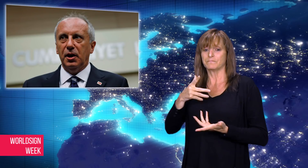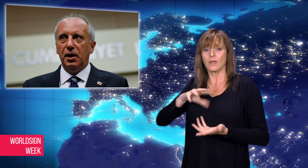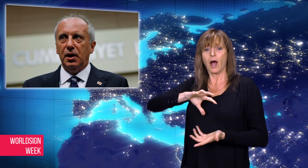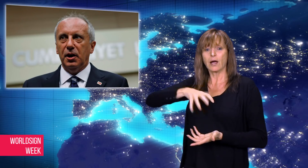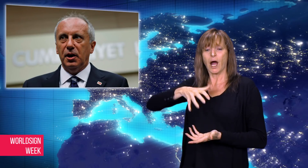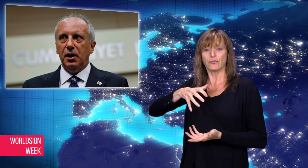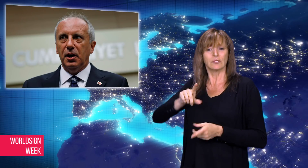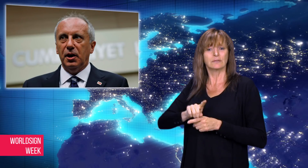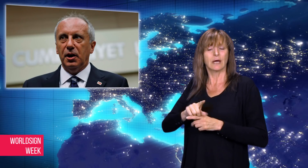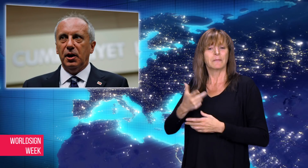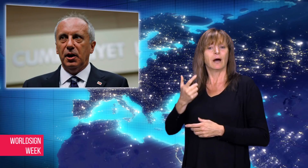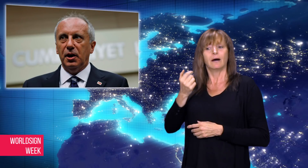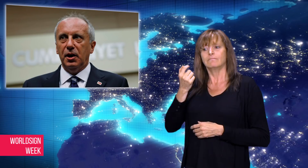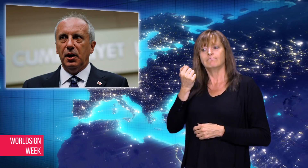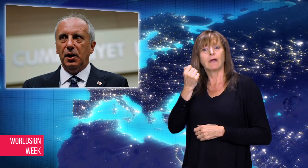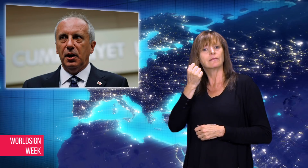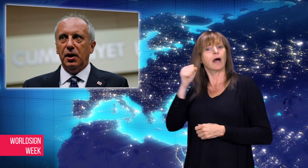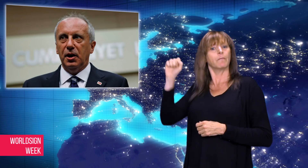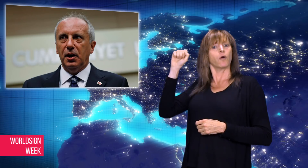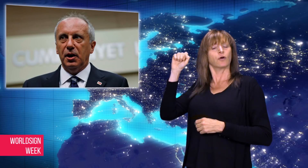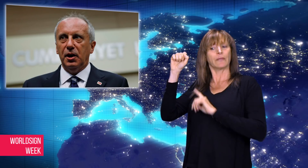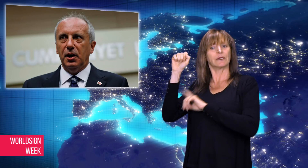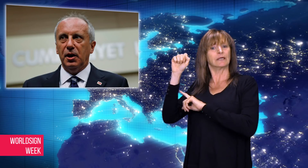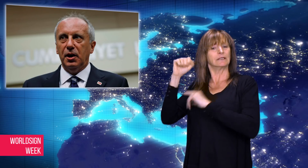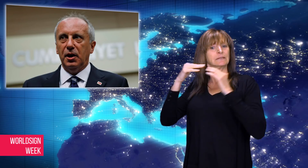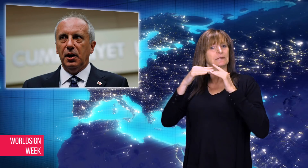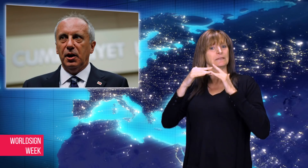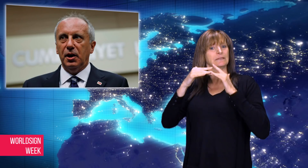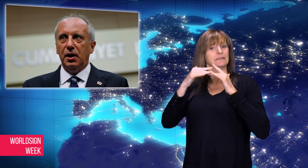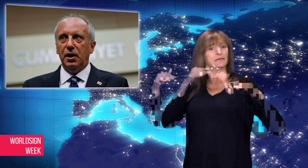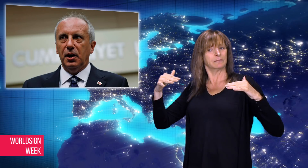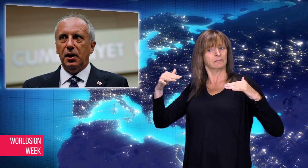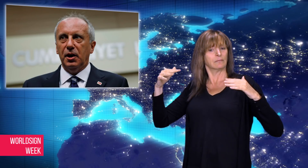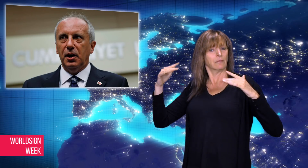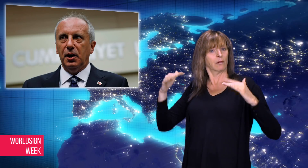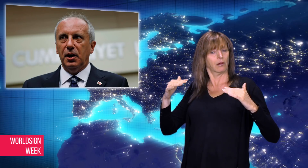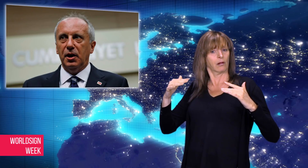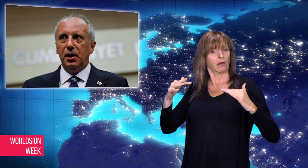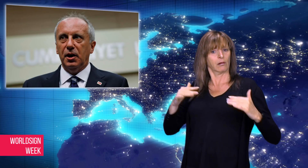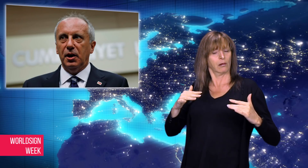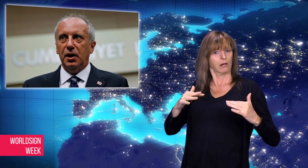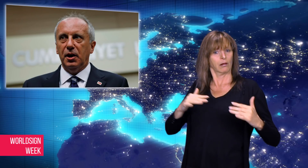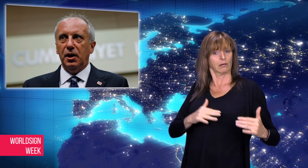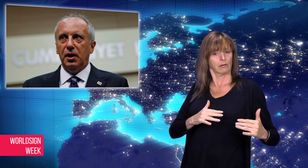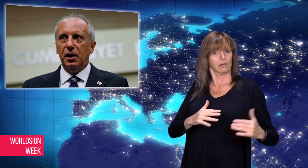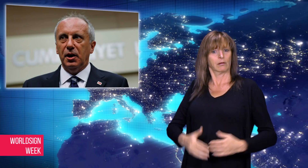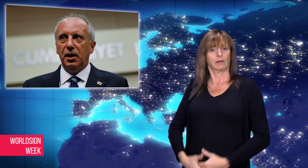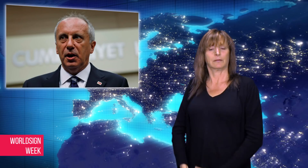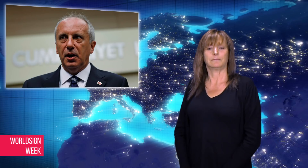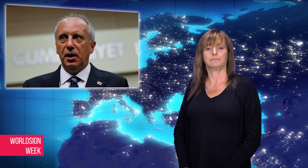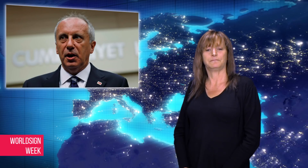policies that brought prosperity and stability, and electoral promises to